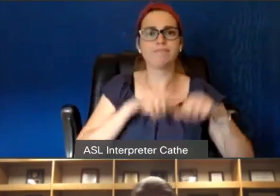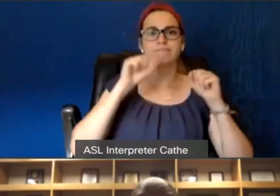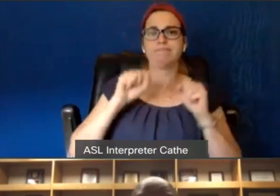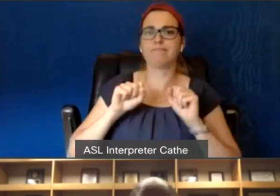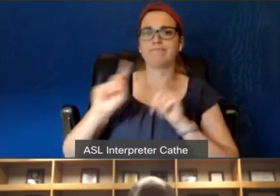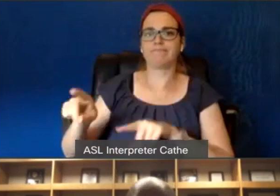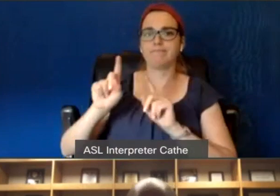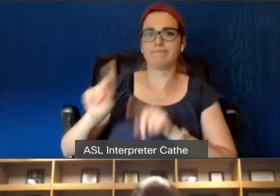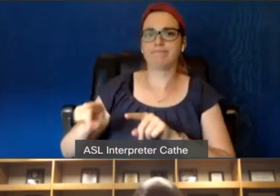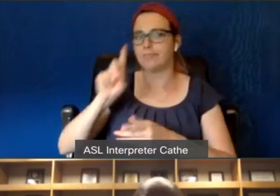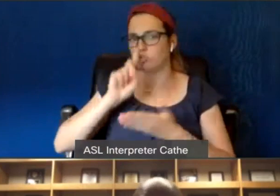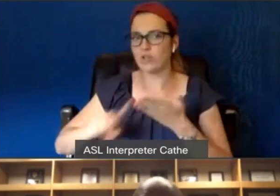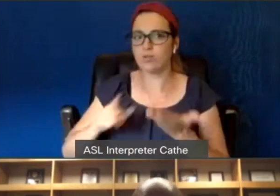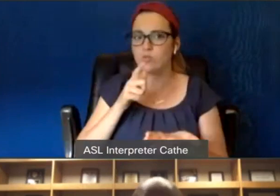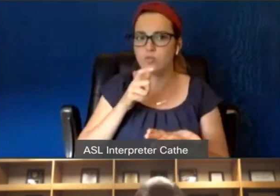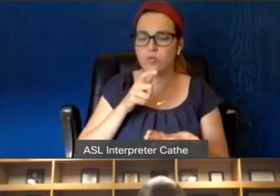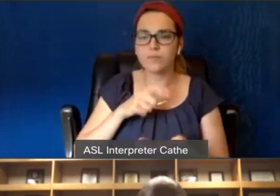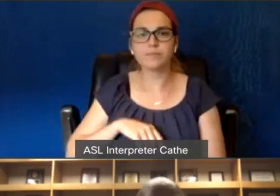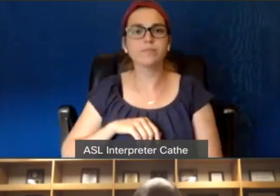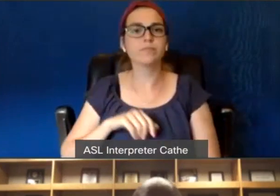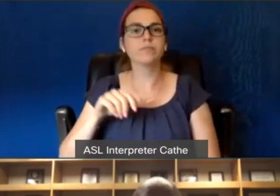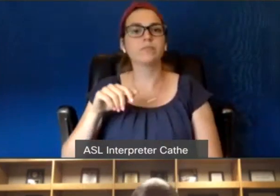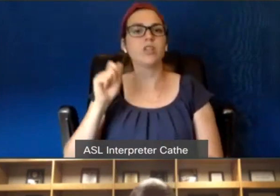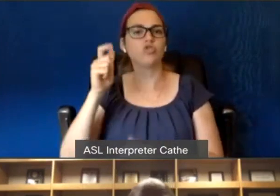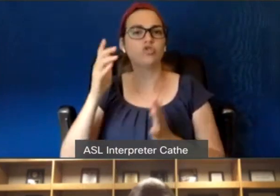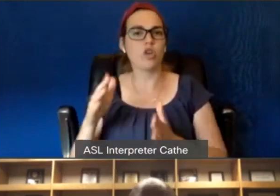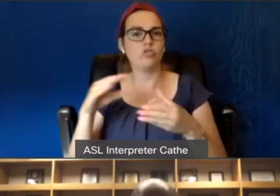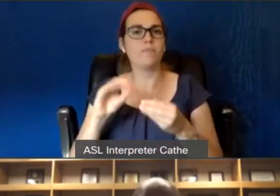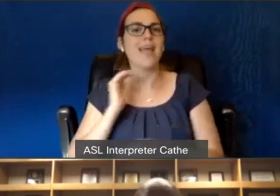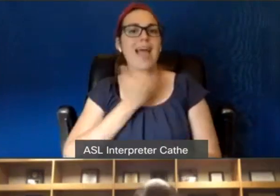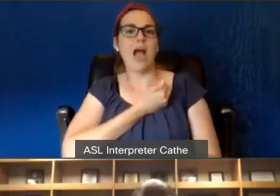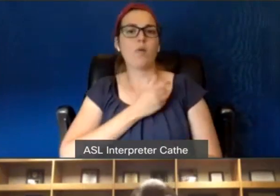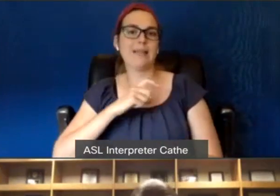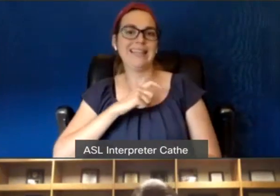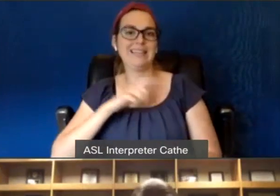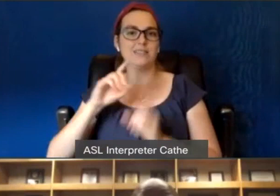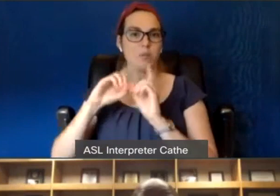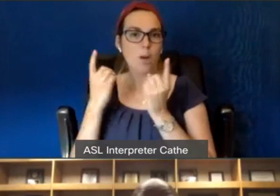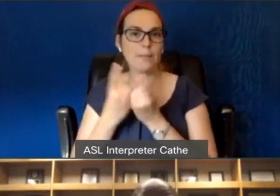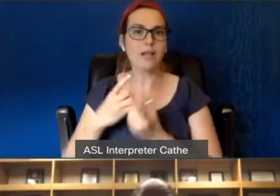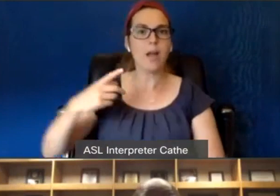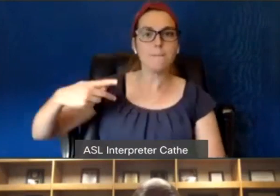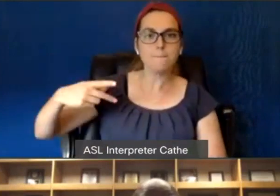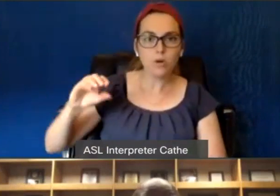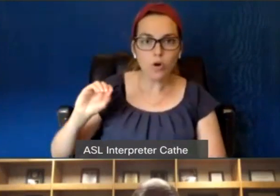Our law enforcement partnership, our sheriff department, our police department, our probation department, they're going and knocking on their door